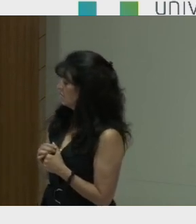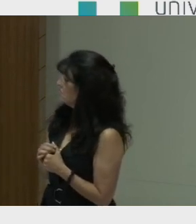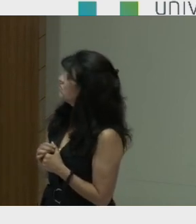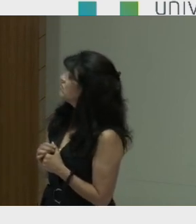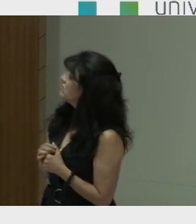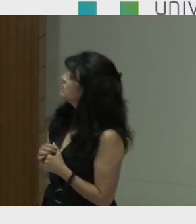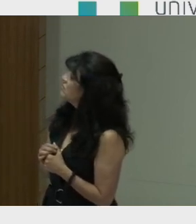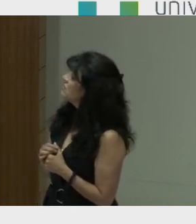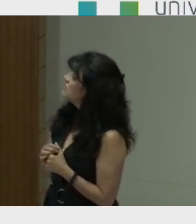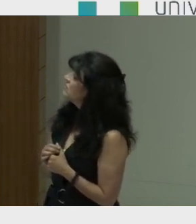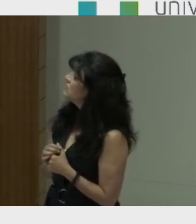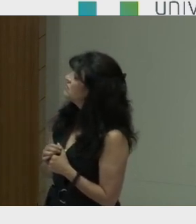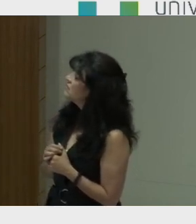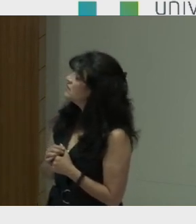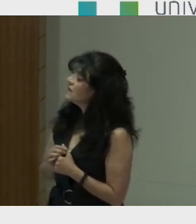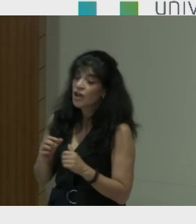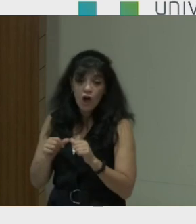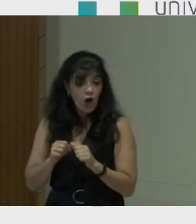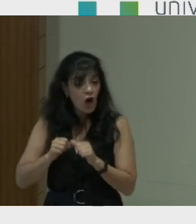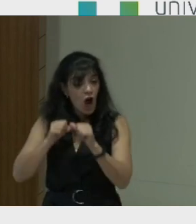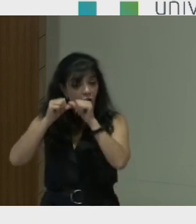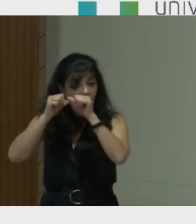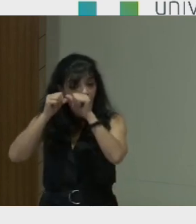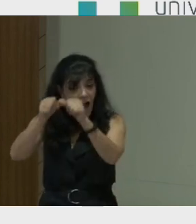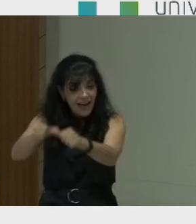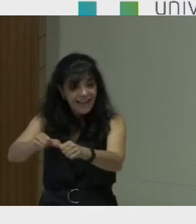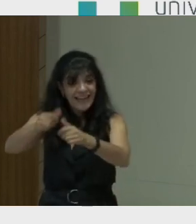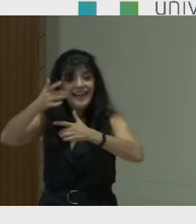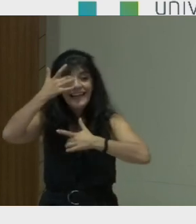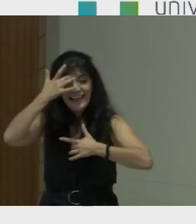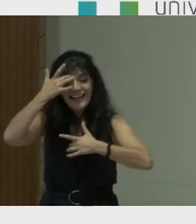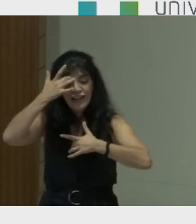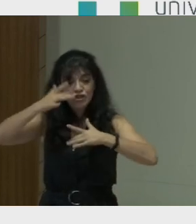we distinguish chronically ill children, children with special care needs,